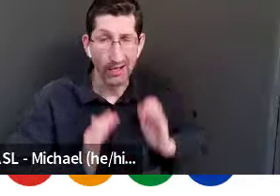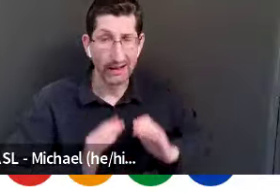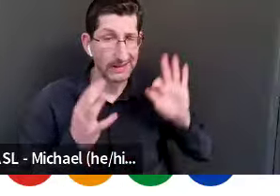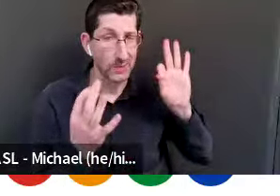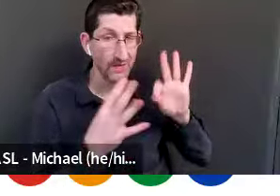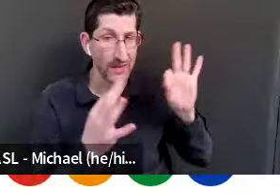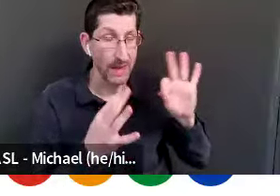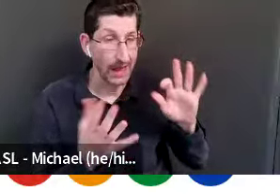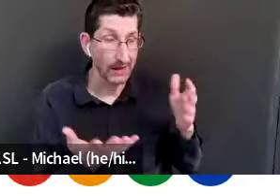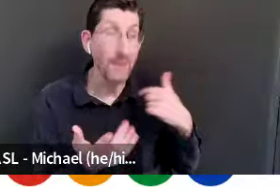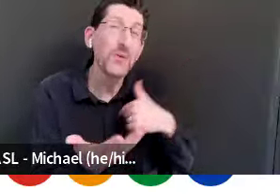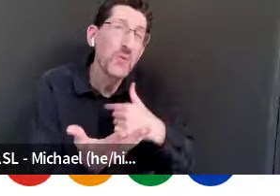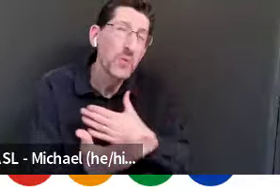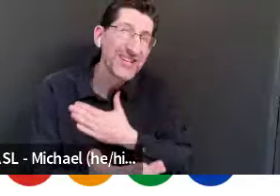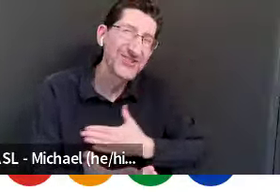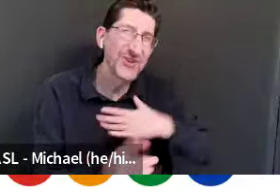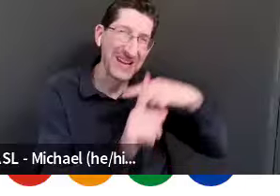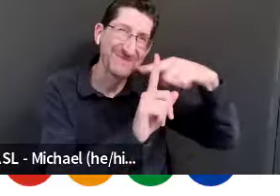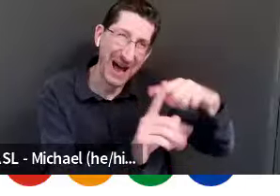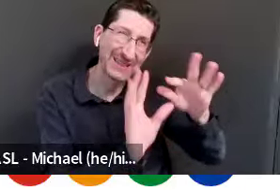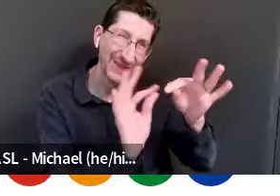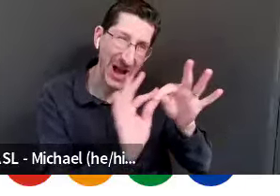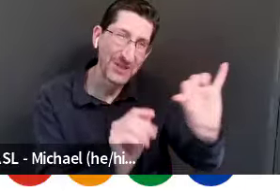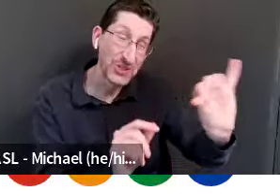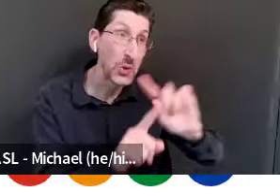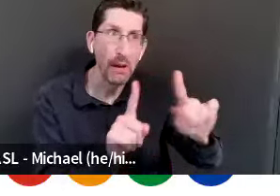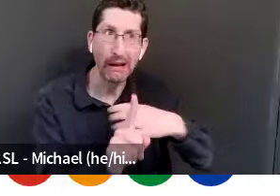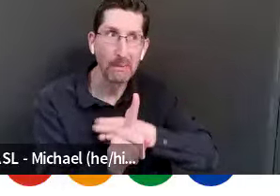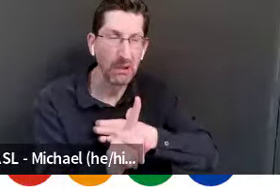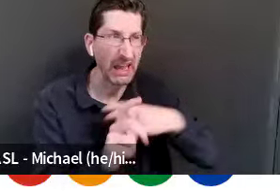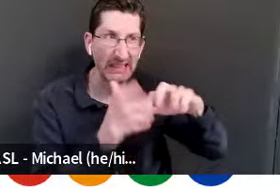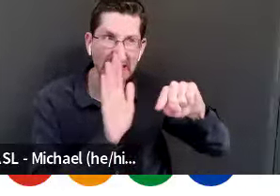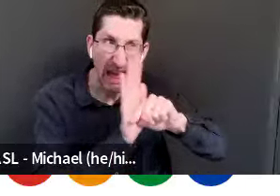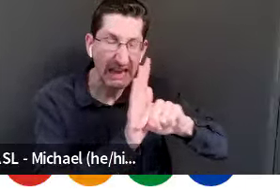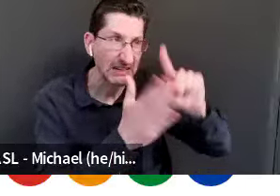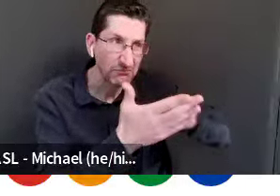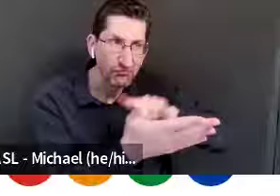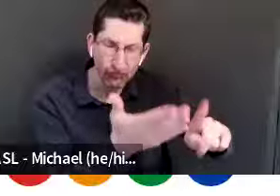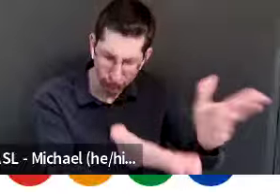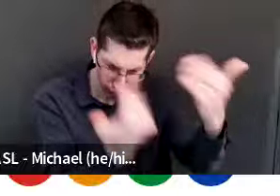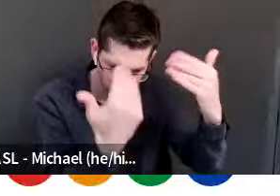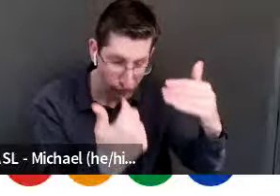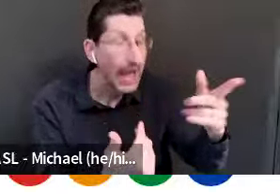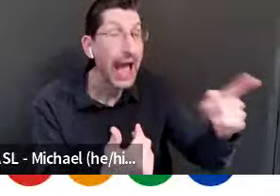THINGS. MEANING ALL CUSTOMER FEEDBACK, EVEN WE LIKE TO HEAR NICE THINGS